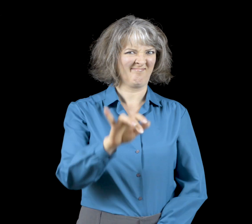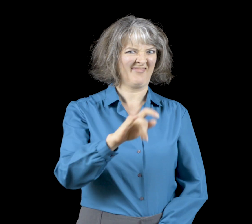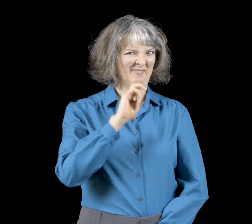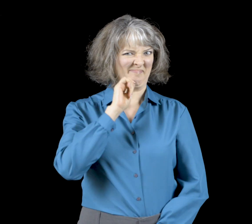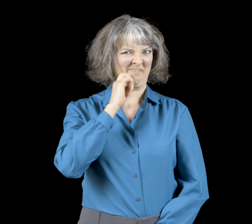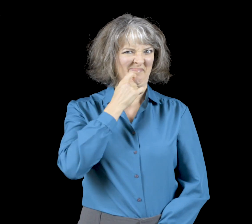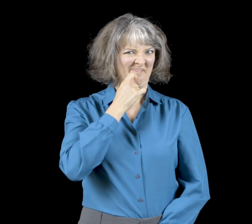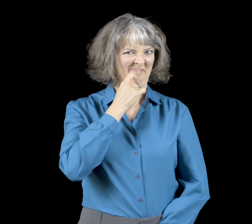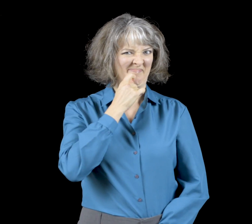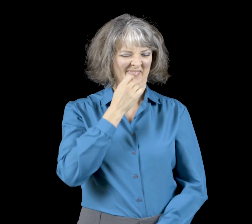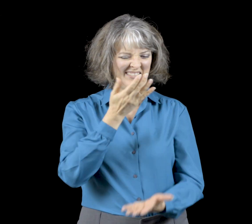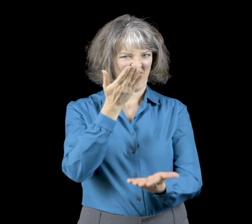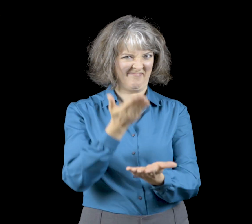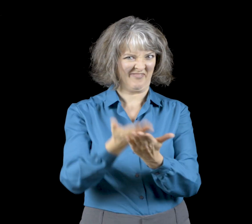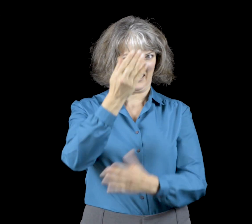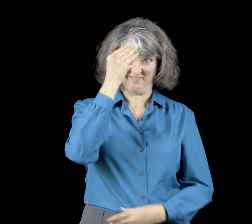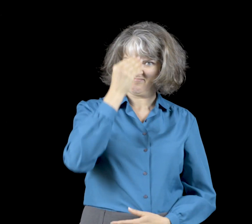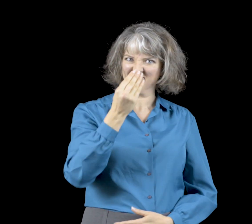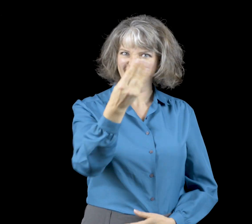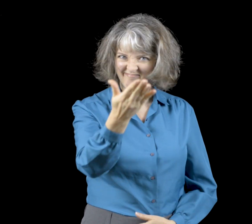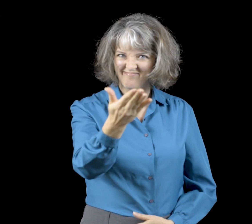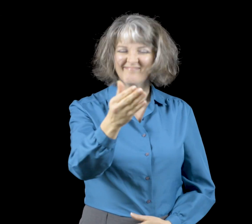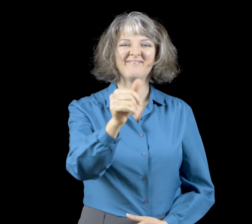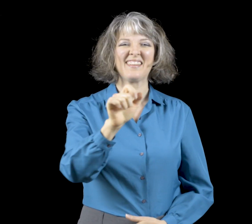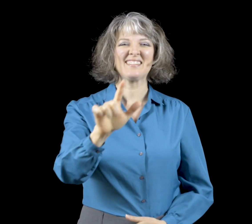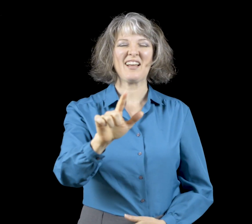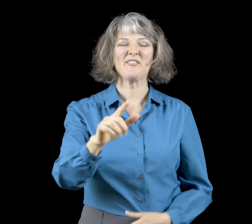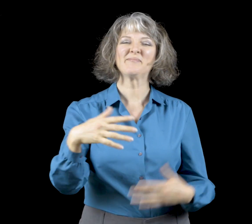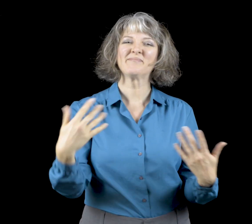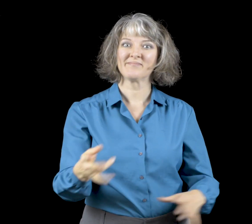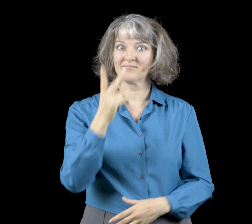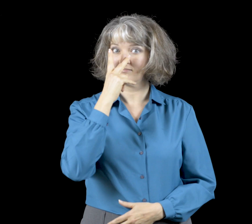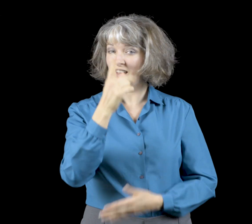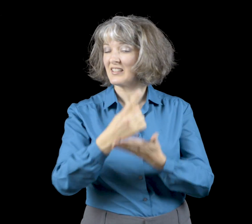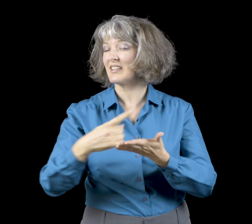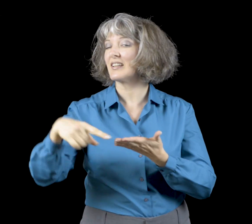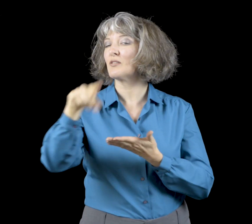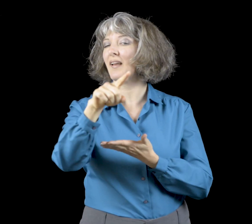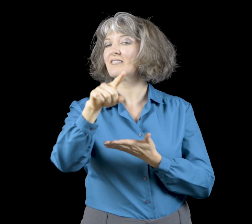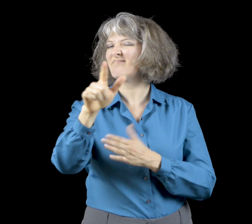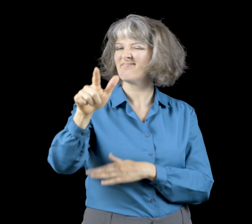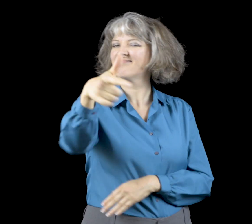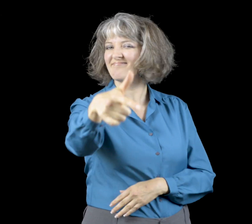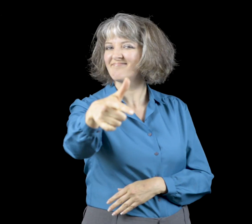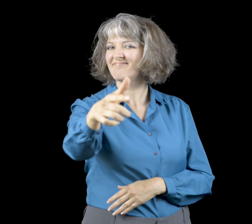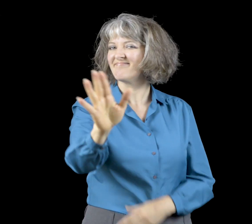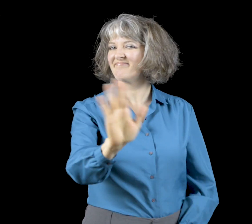How neat. One fact in ASL from me to you. I will see you next week! Later folks!